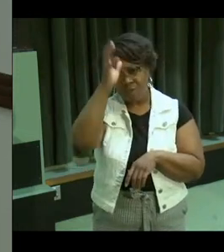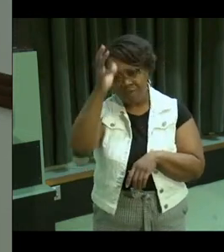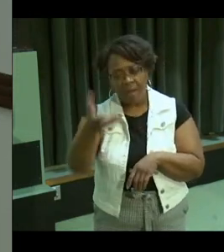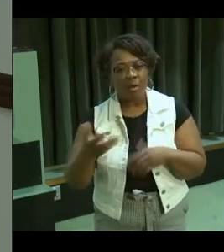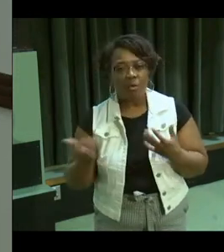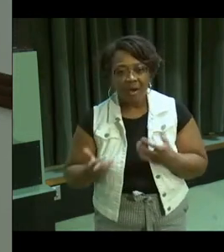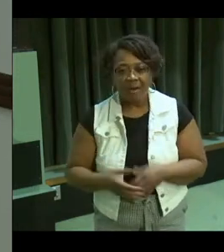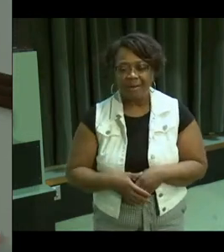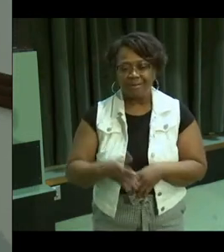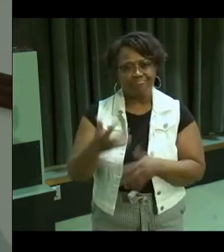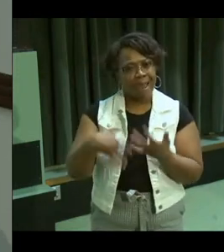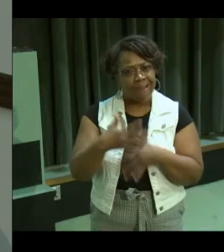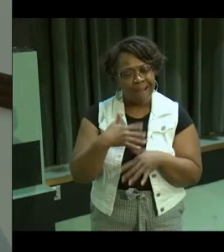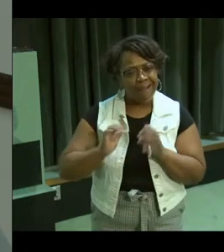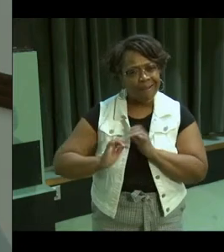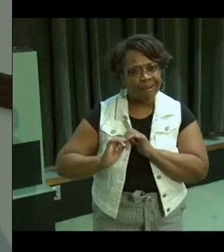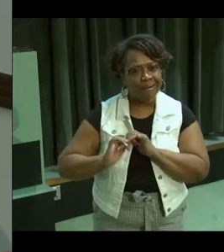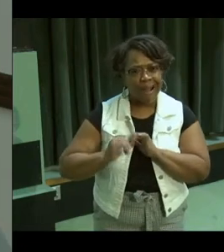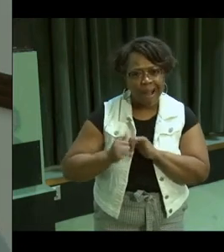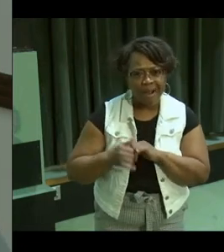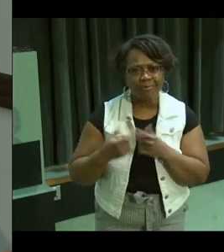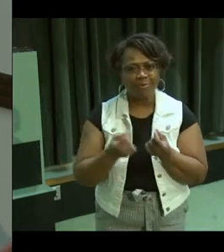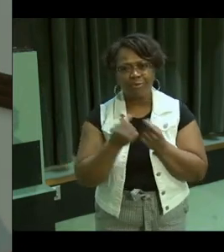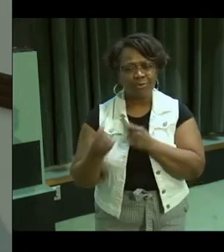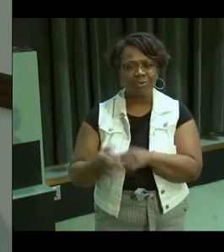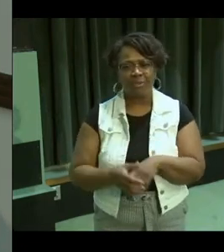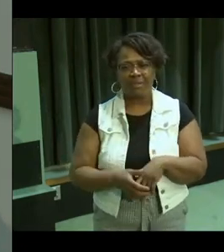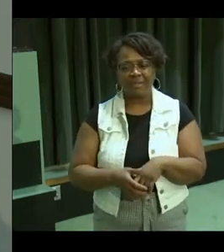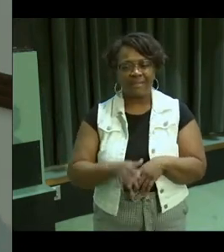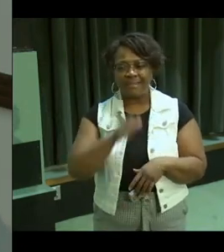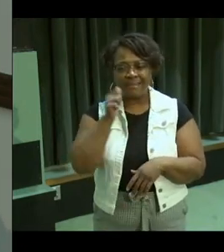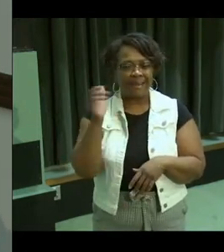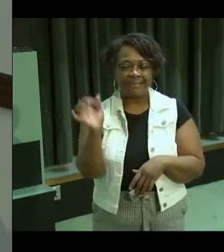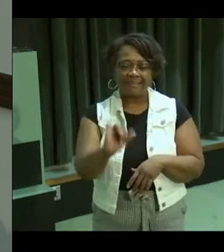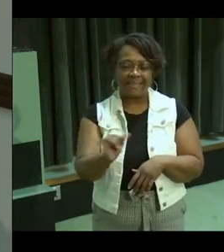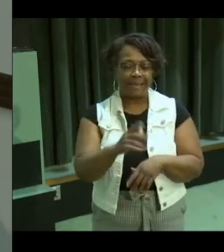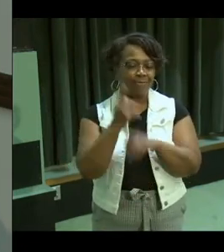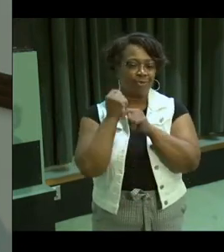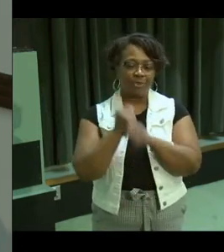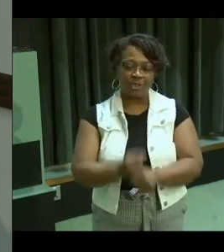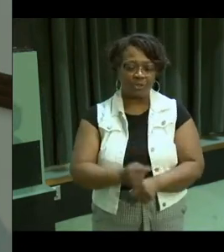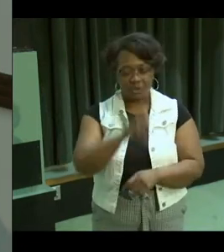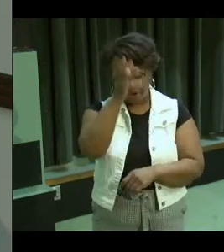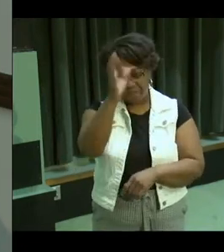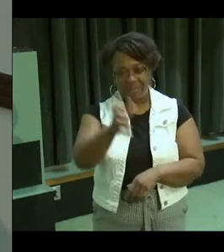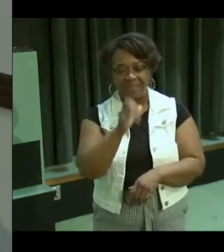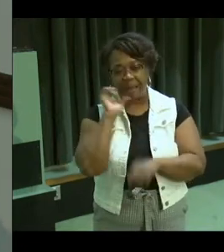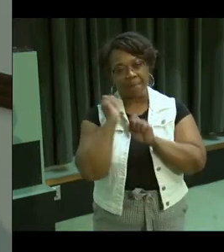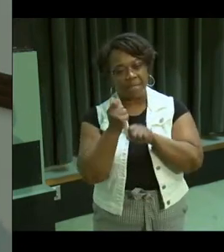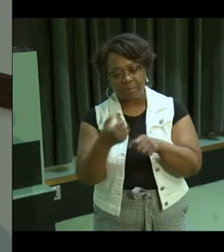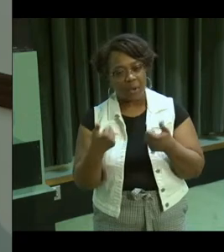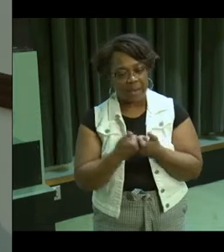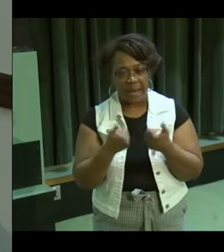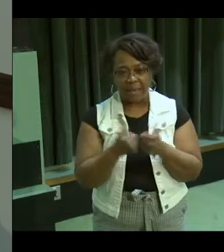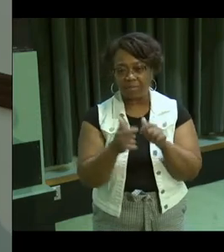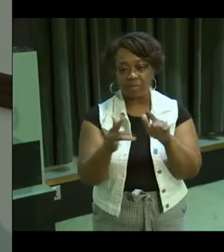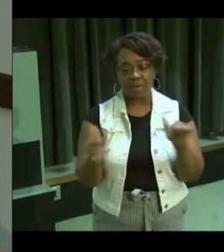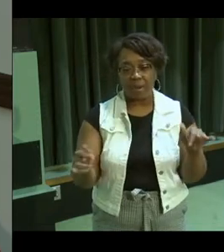grandfather? What did you guys, you know, how did you hang out with them? And he never took us. He wasn't like a traditional